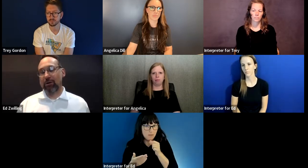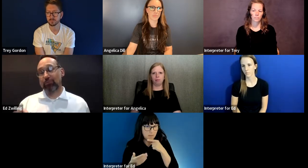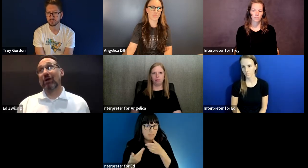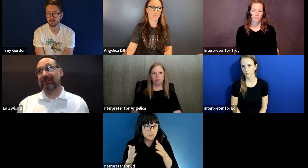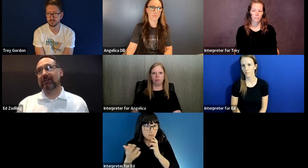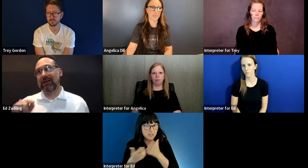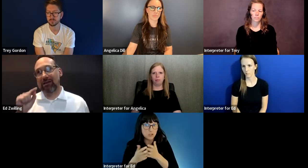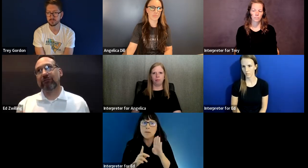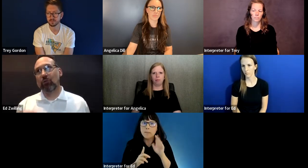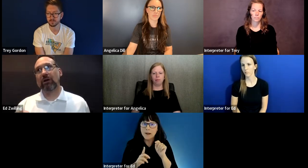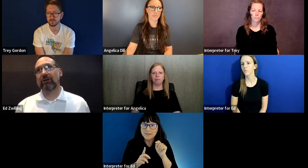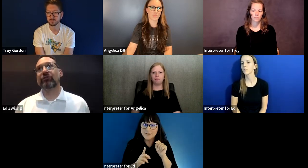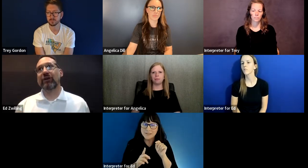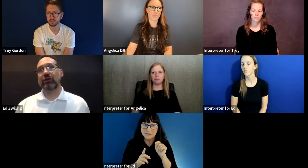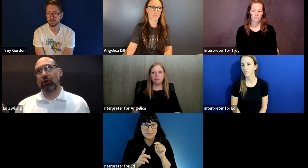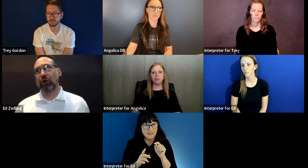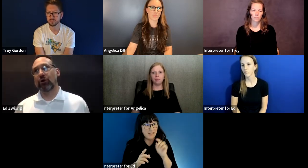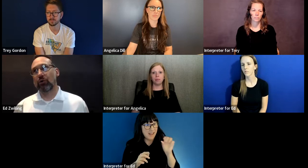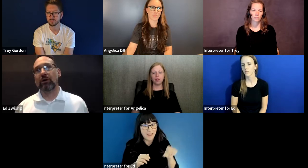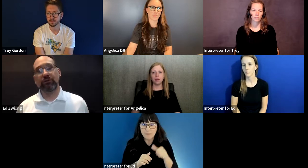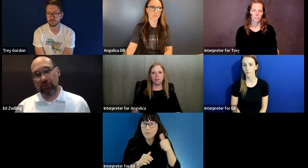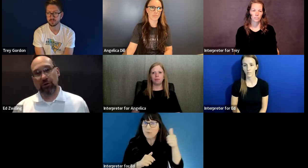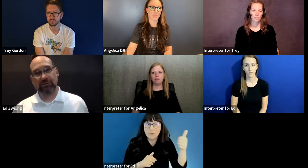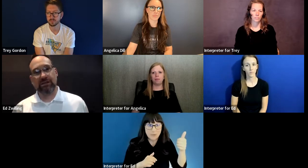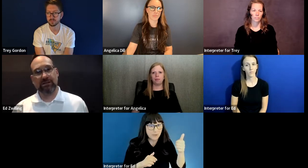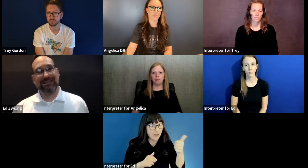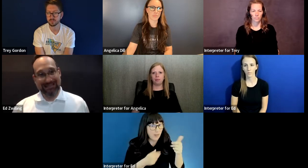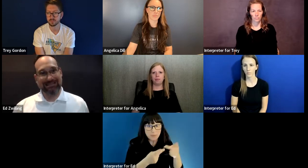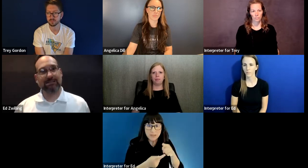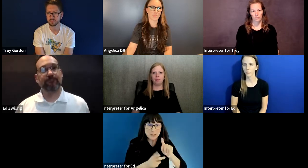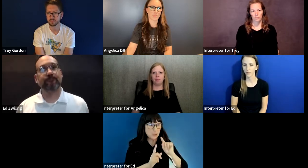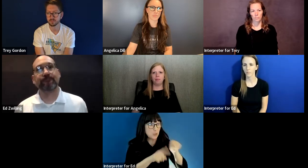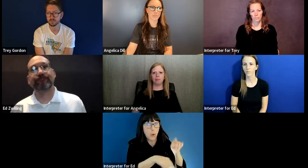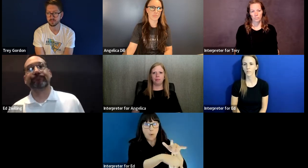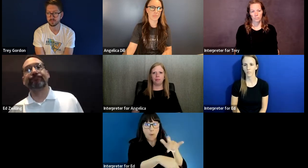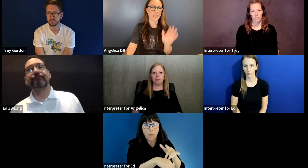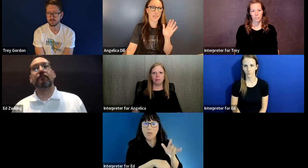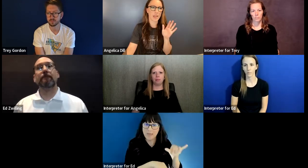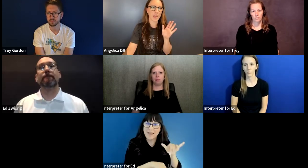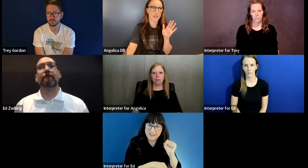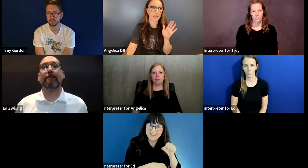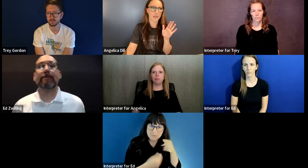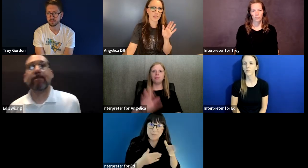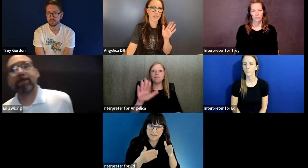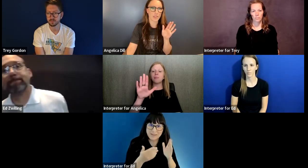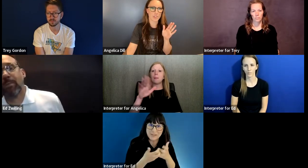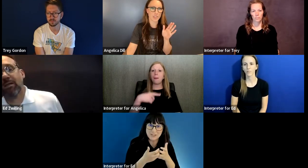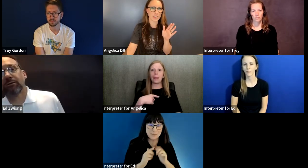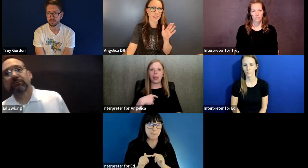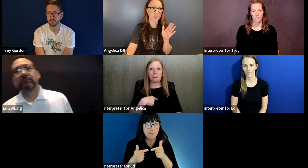but practically everywhere else that you go to do those things is can i uh interject and ask